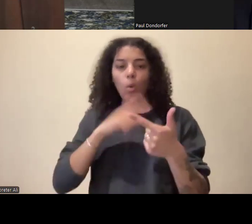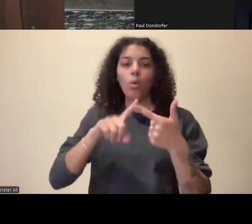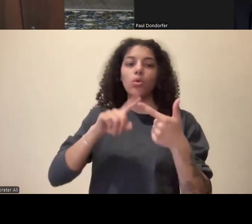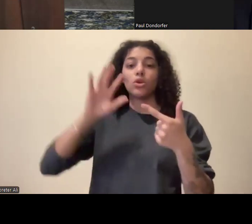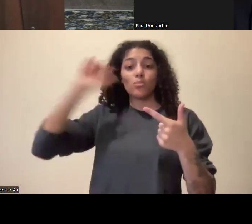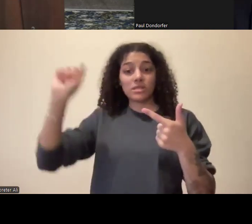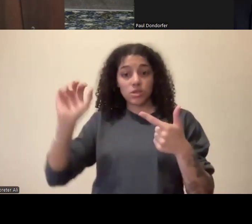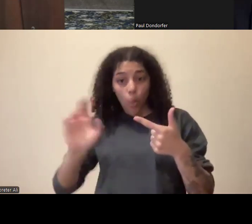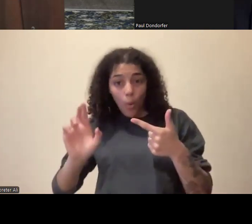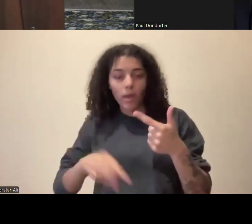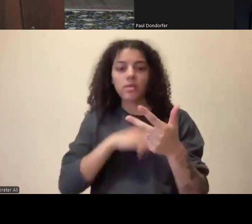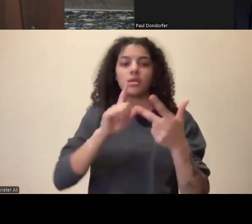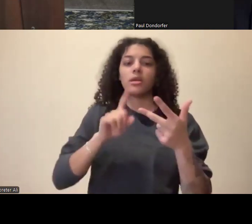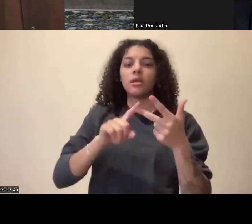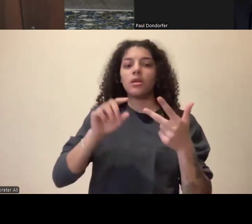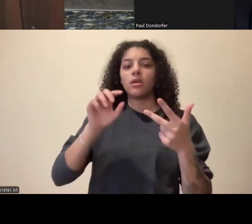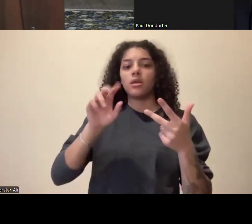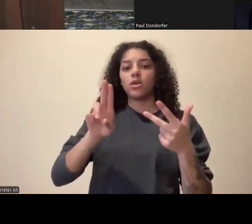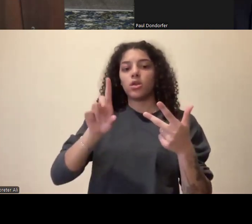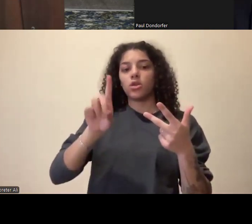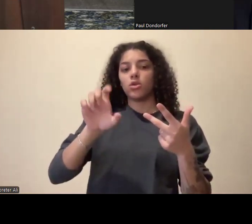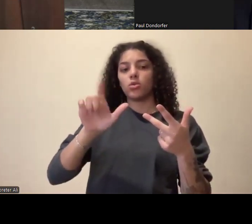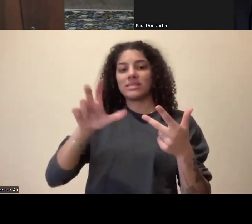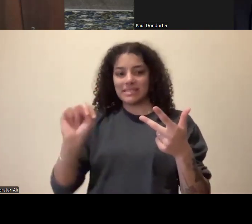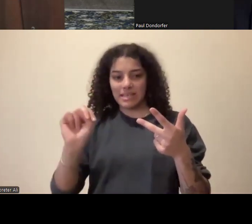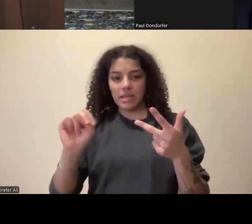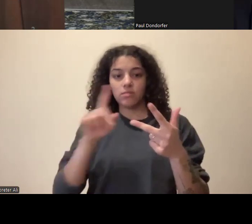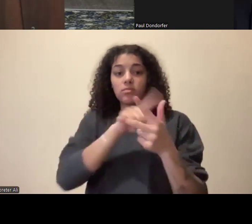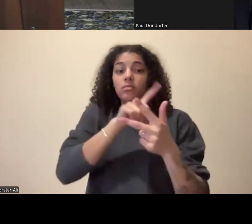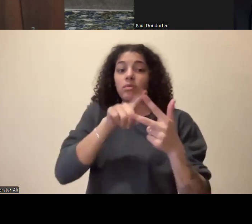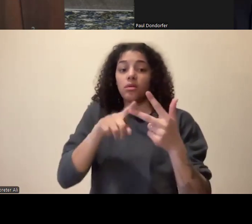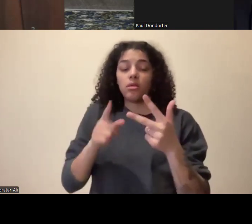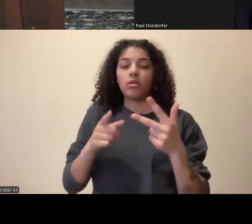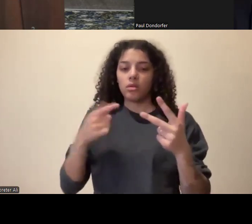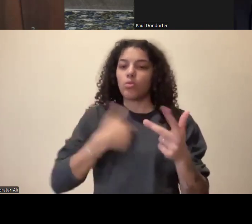Udelen Majority Leader do hereby honor the fairy godmothers of Rochester on this 13th day of May